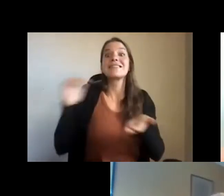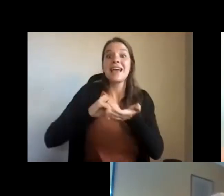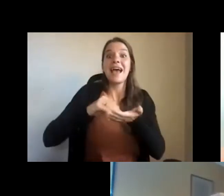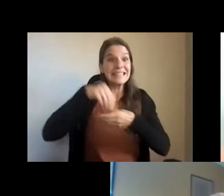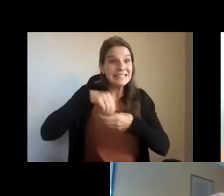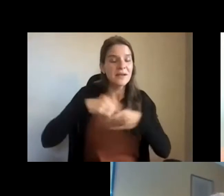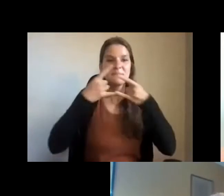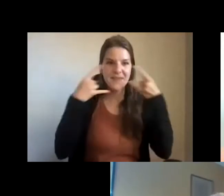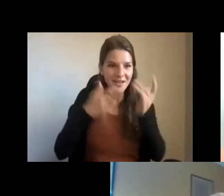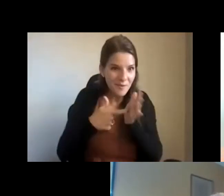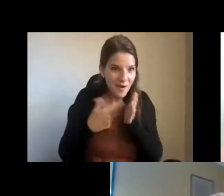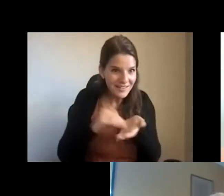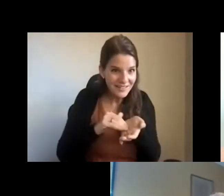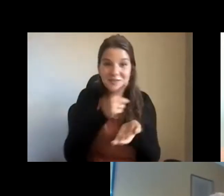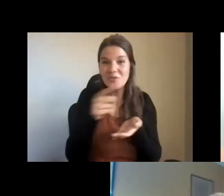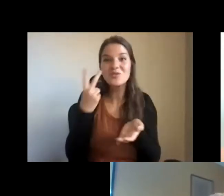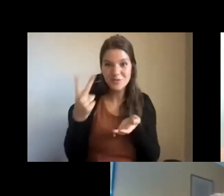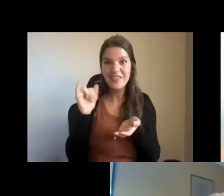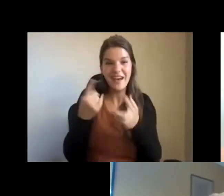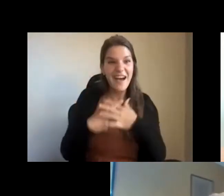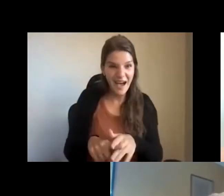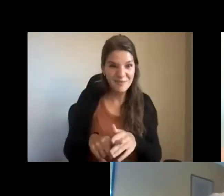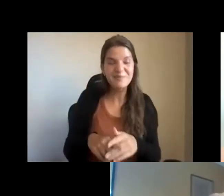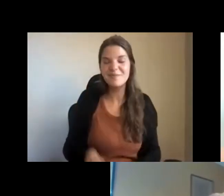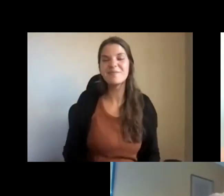You would all see that that happened in the first. Then we really wanted to understand